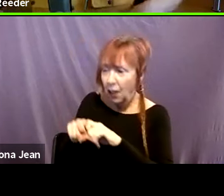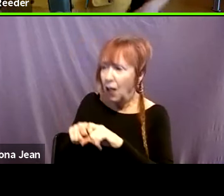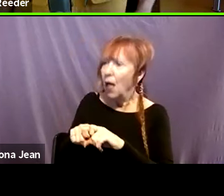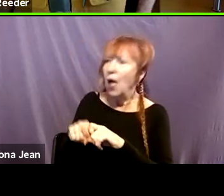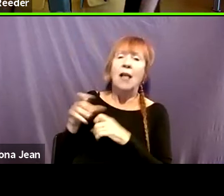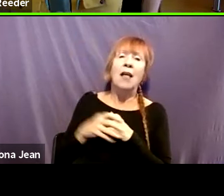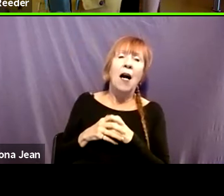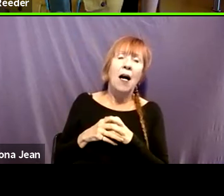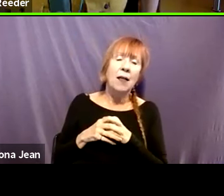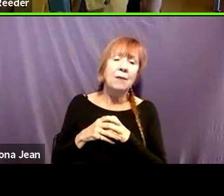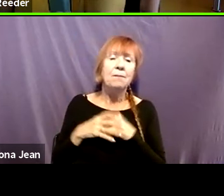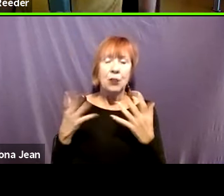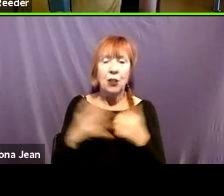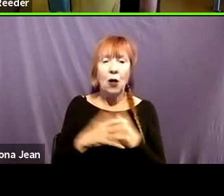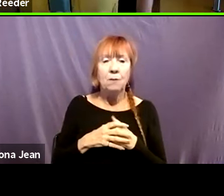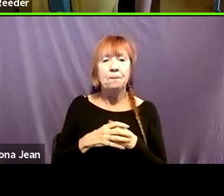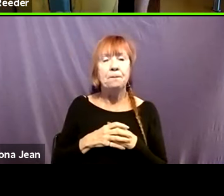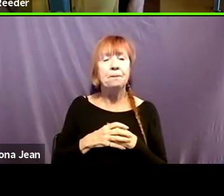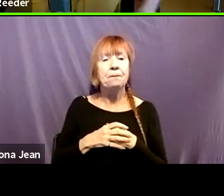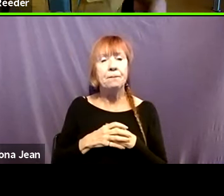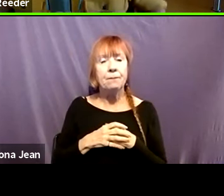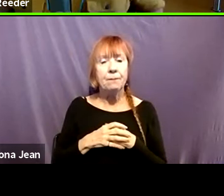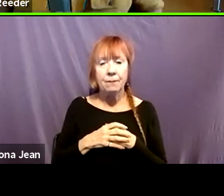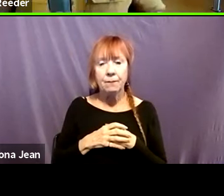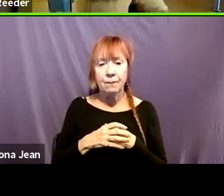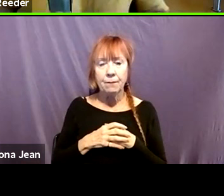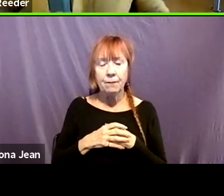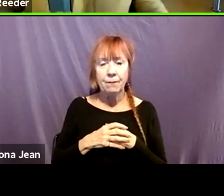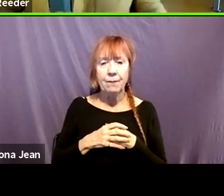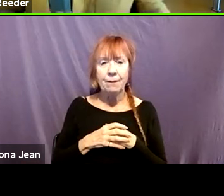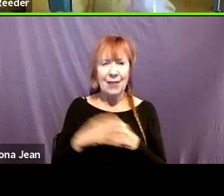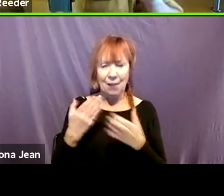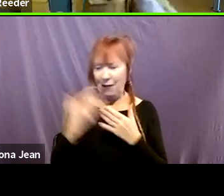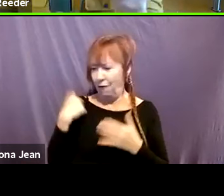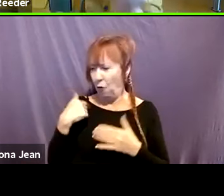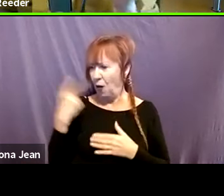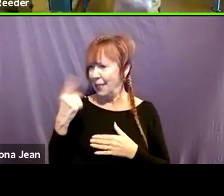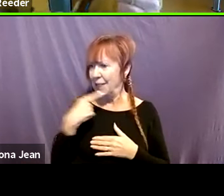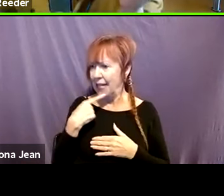that you're pitching, or whatever. I heard someone say that, "You should keep as a tactic,